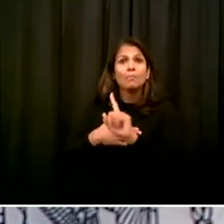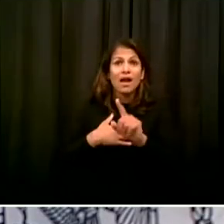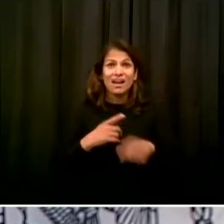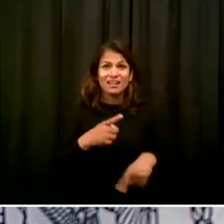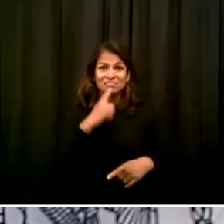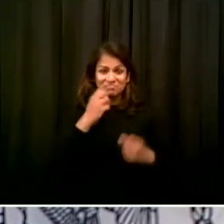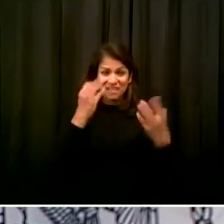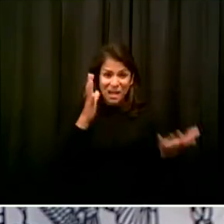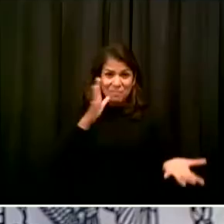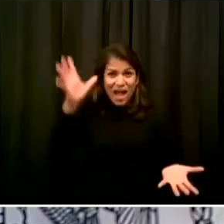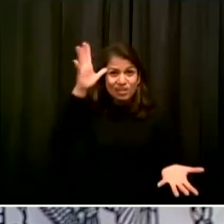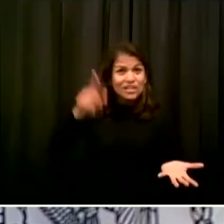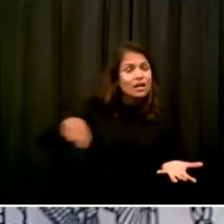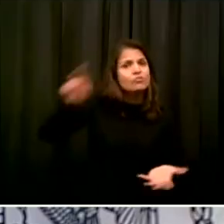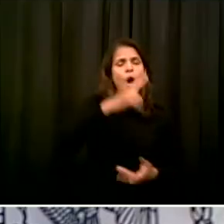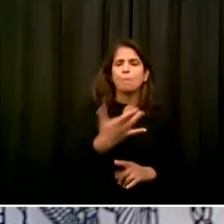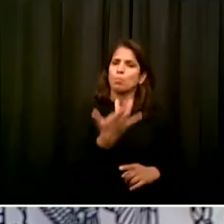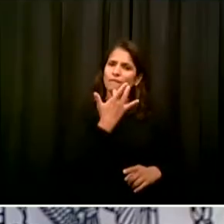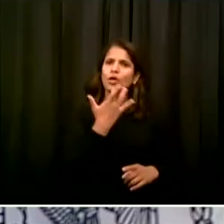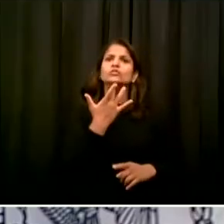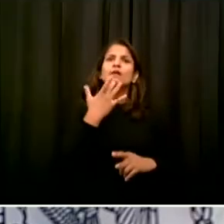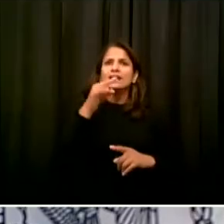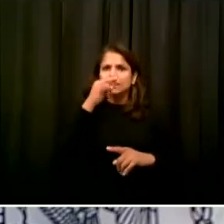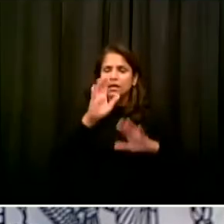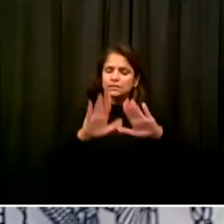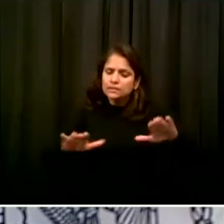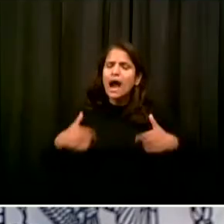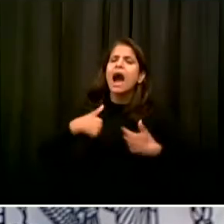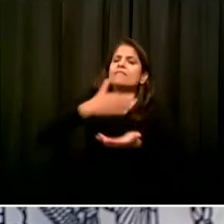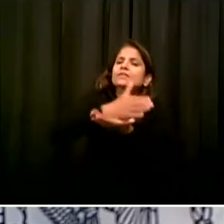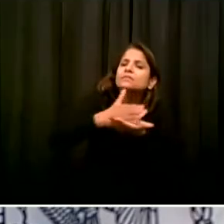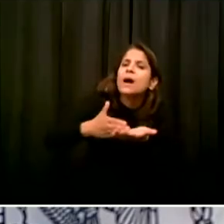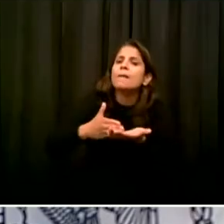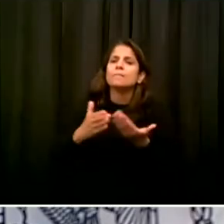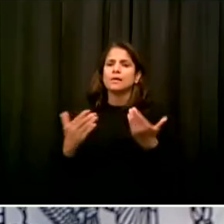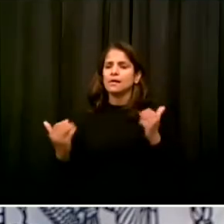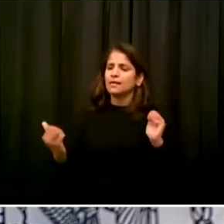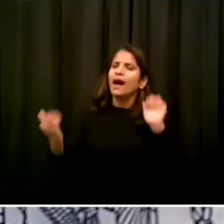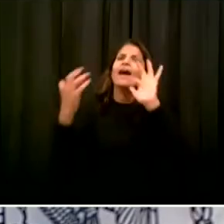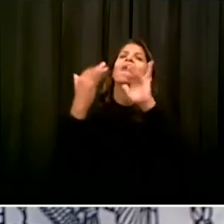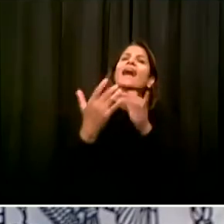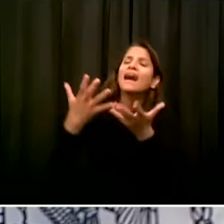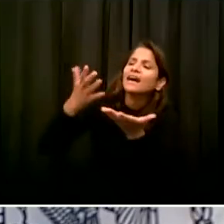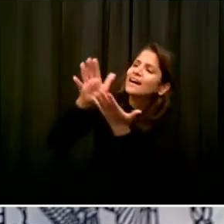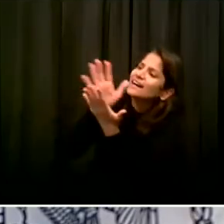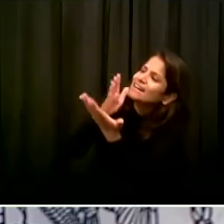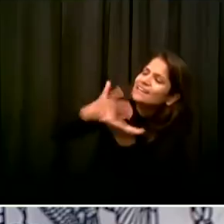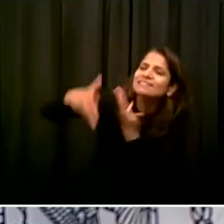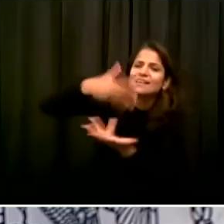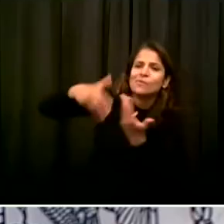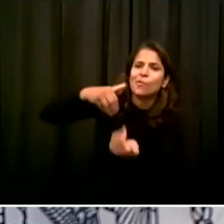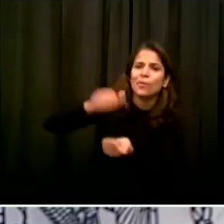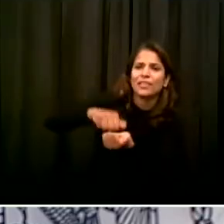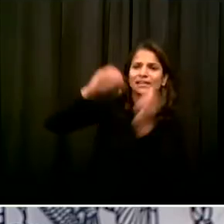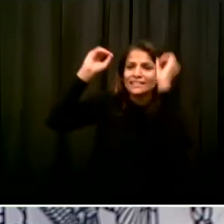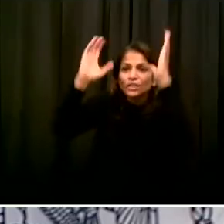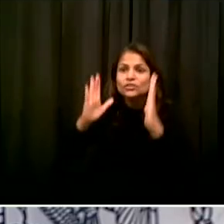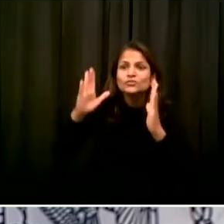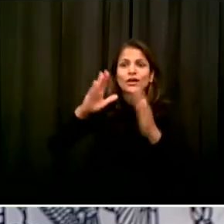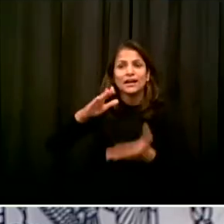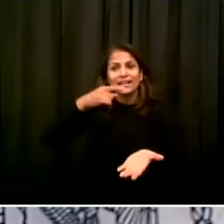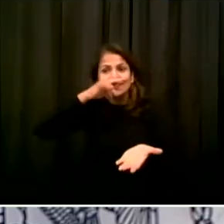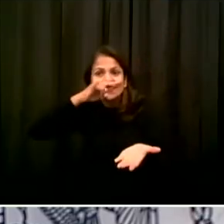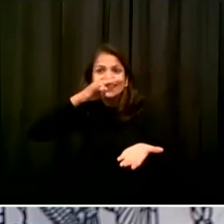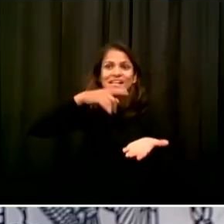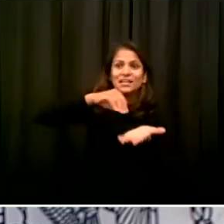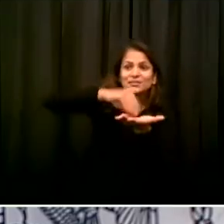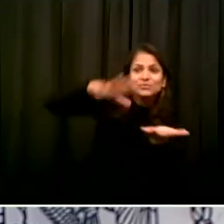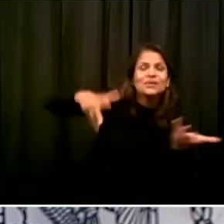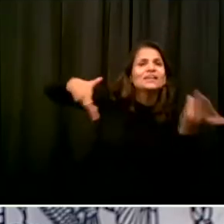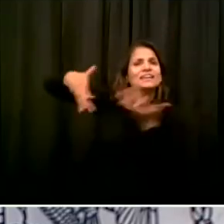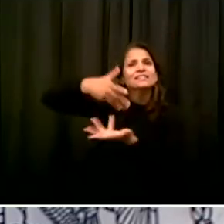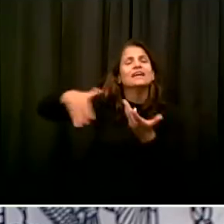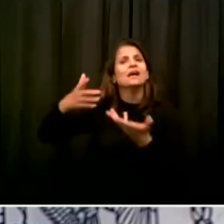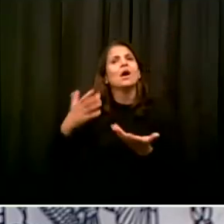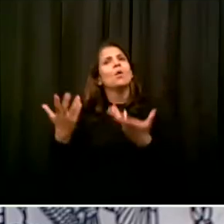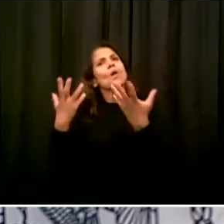PARENTS ARE NO BELIEVE WOULD